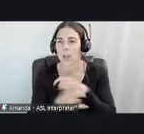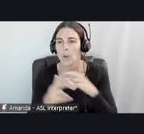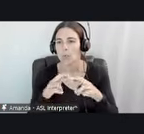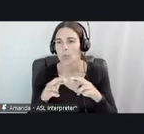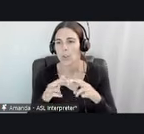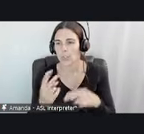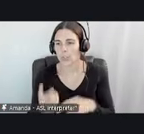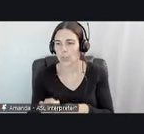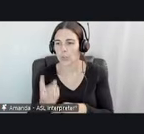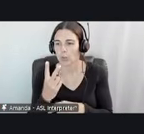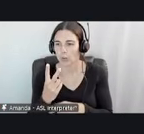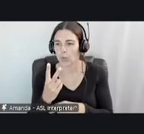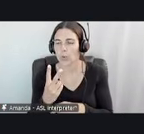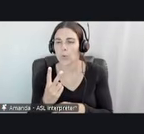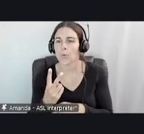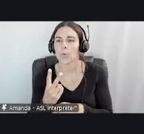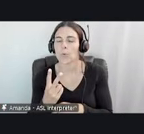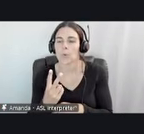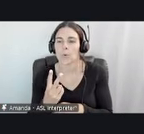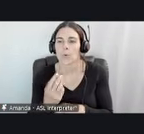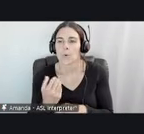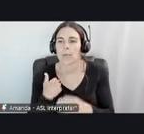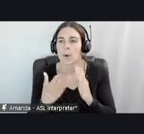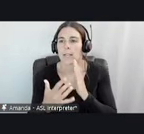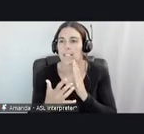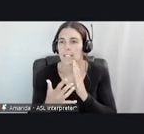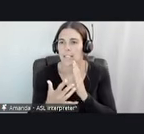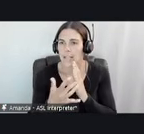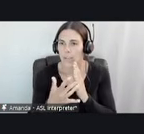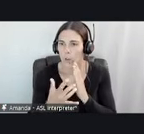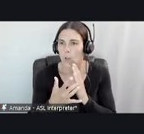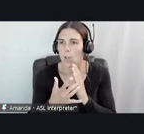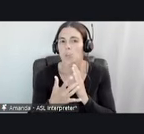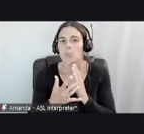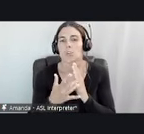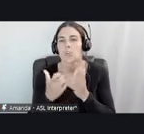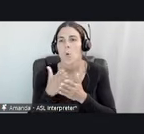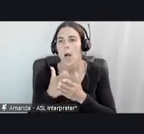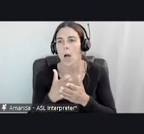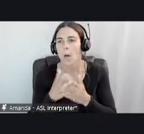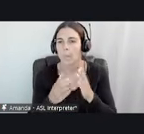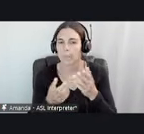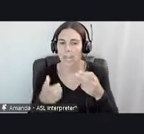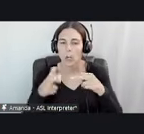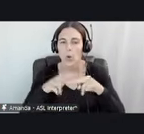technologies statewide to increase employment opportunities uh for folks with behavioral